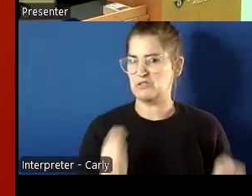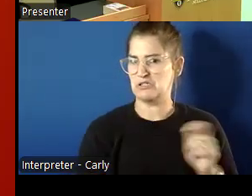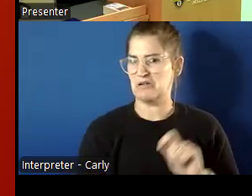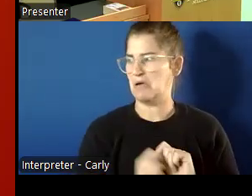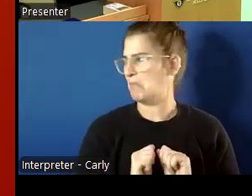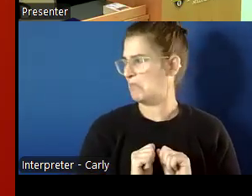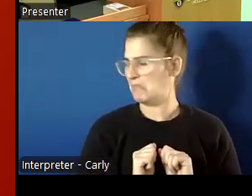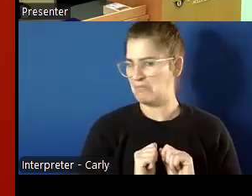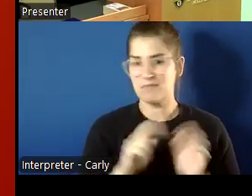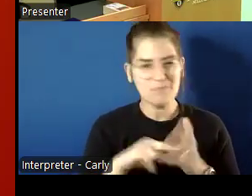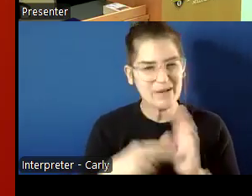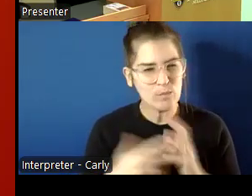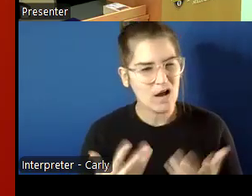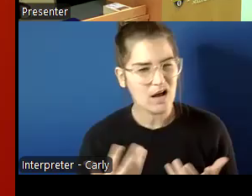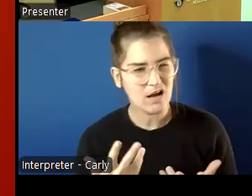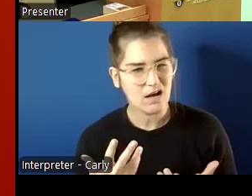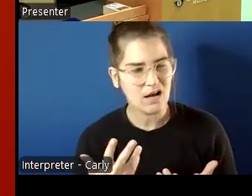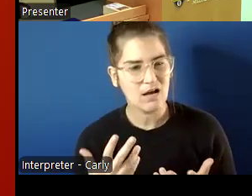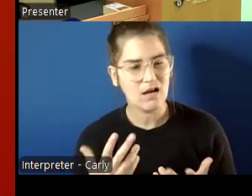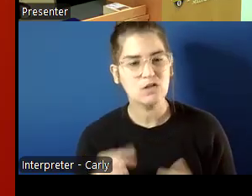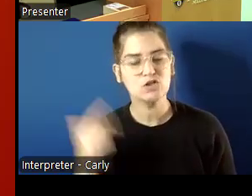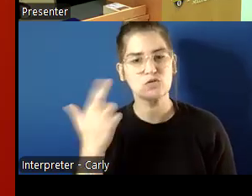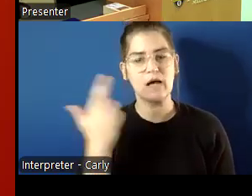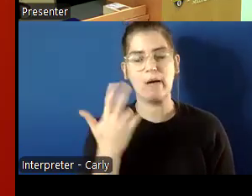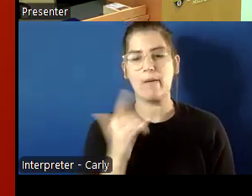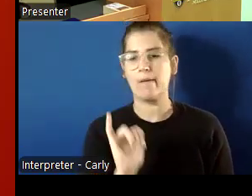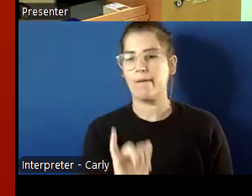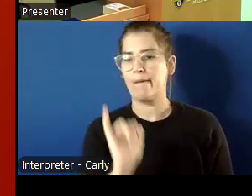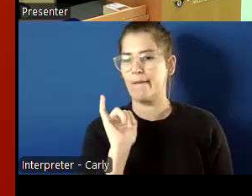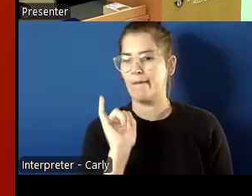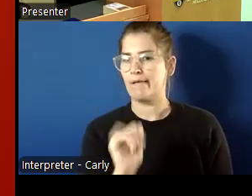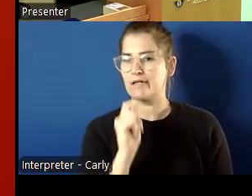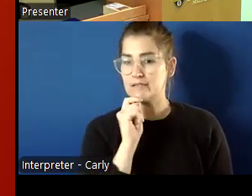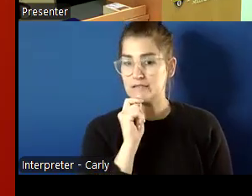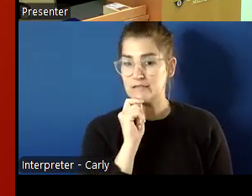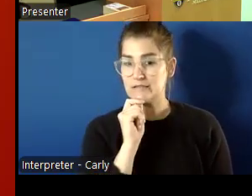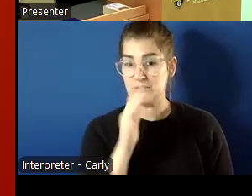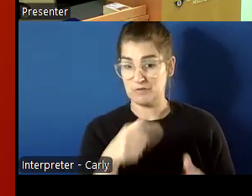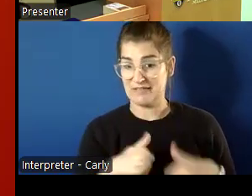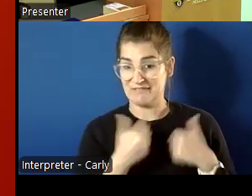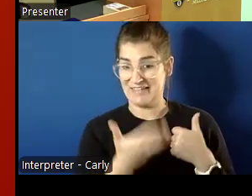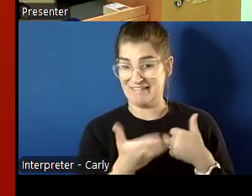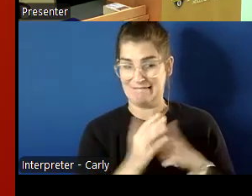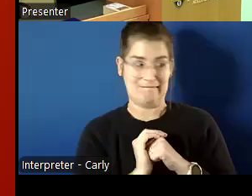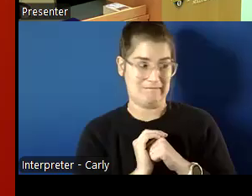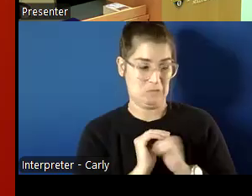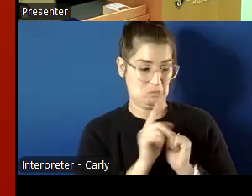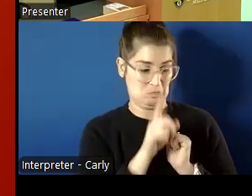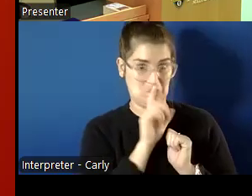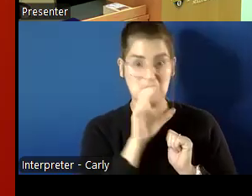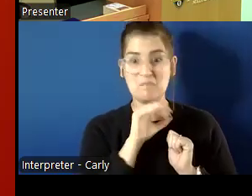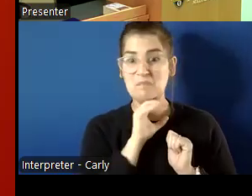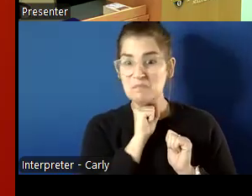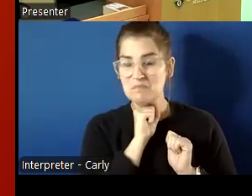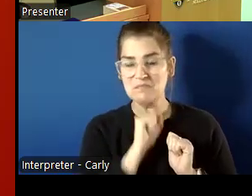mean by that? And then she realized, oh, you must live there. Maybe I shouldn't say that. Right. So